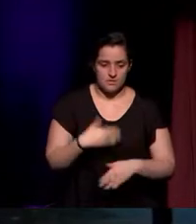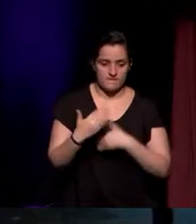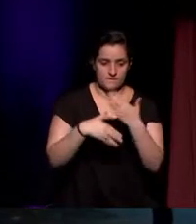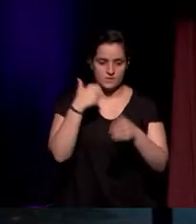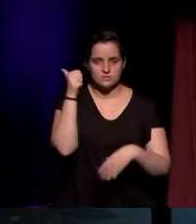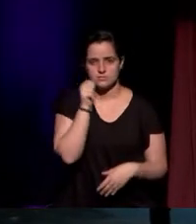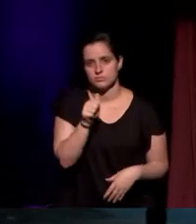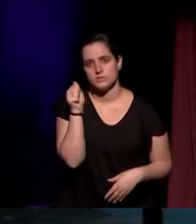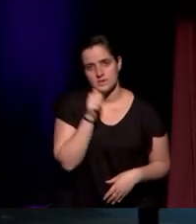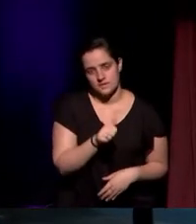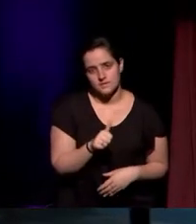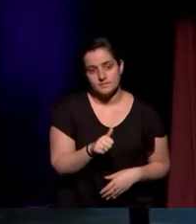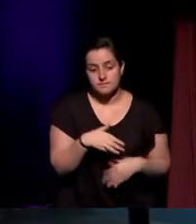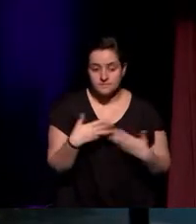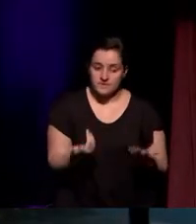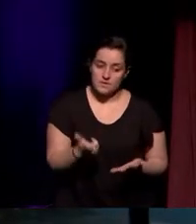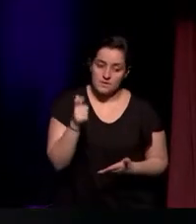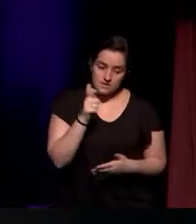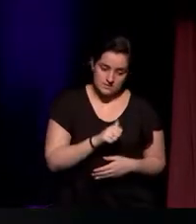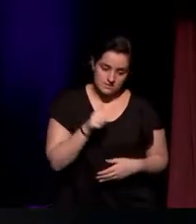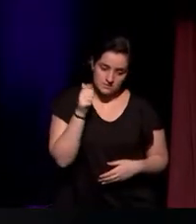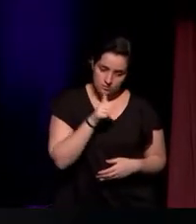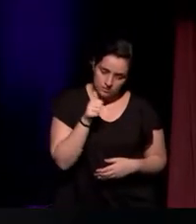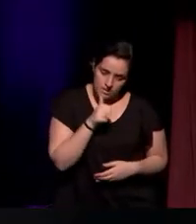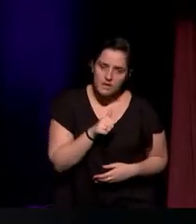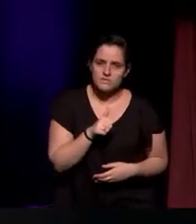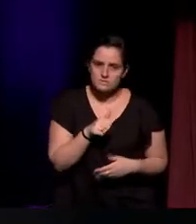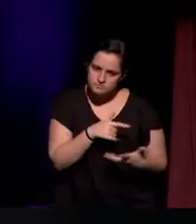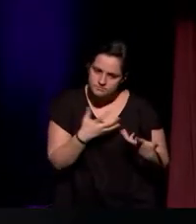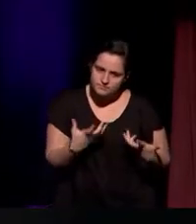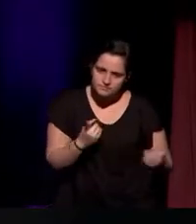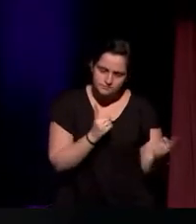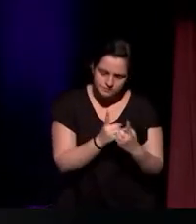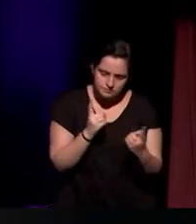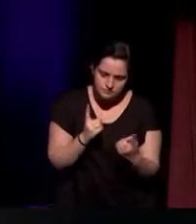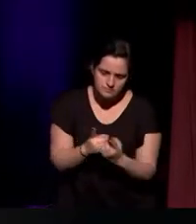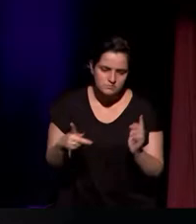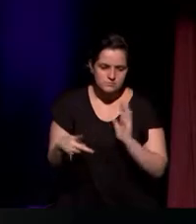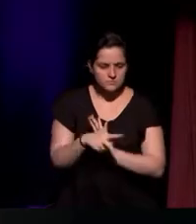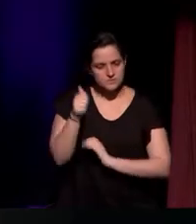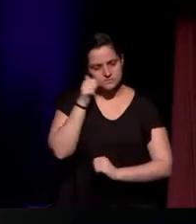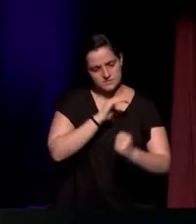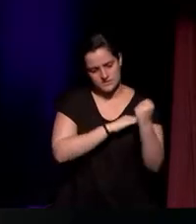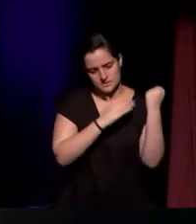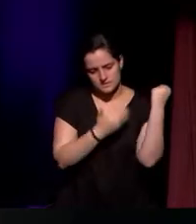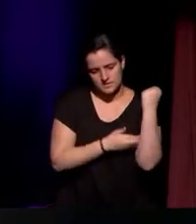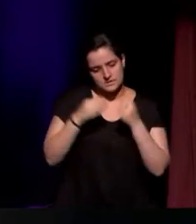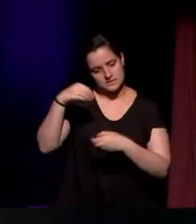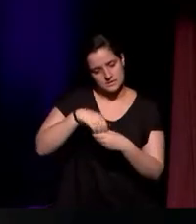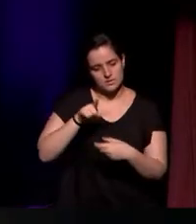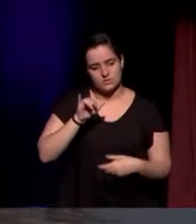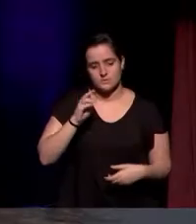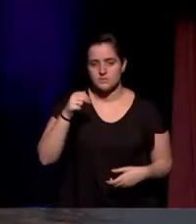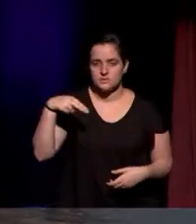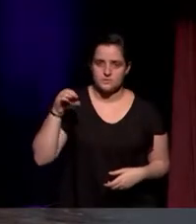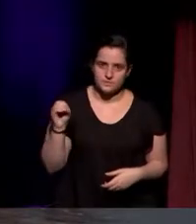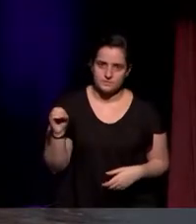and it tends to meet the feminist agenda of Lebanon. One of the guidelines, one of the claims